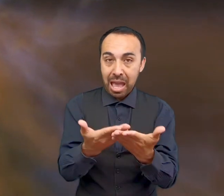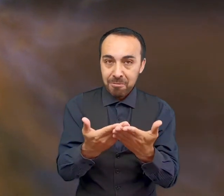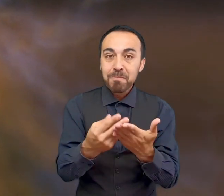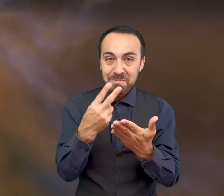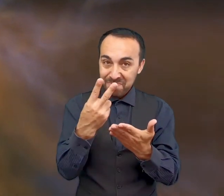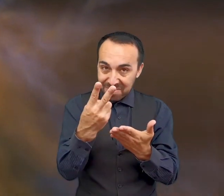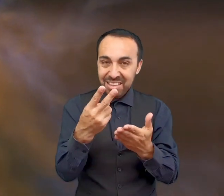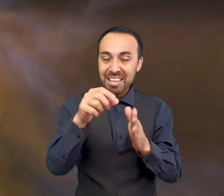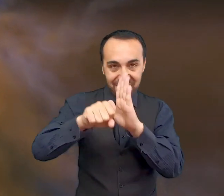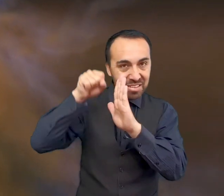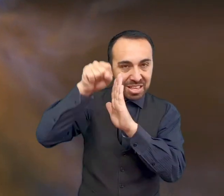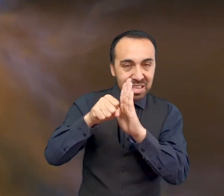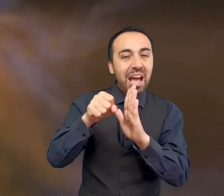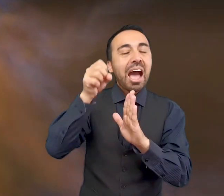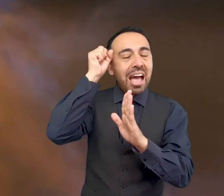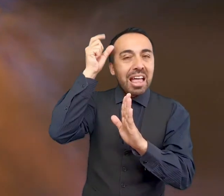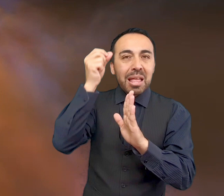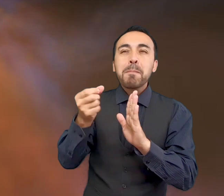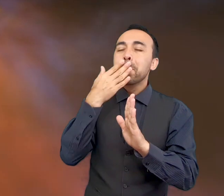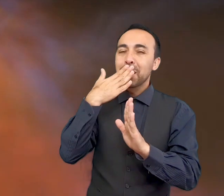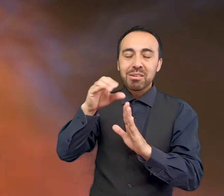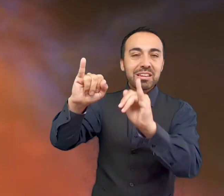this process.